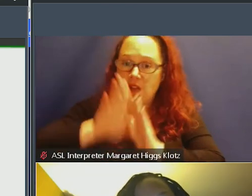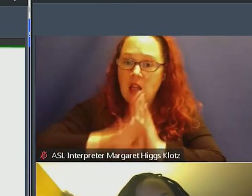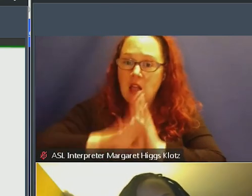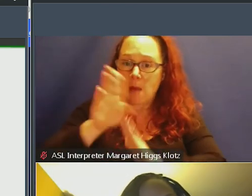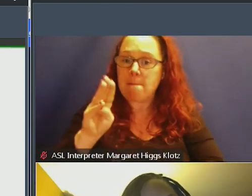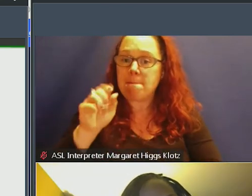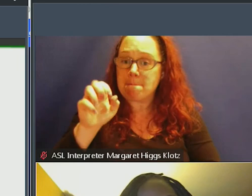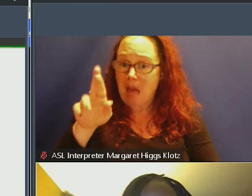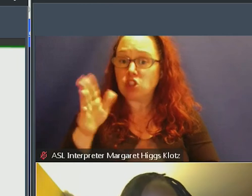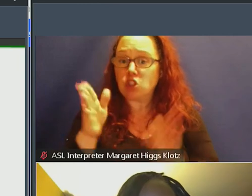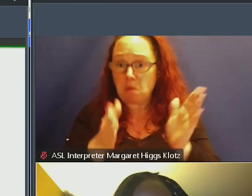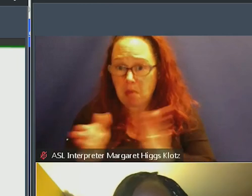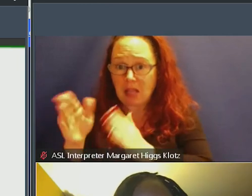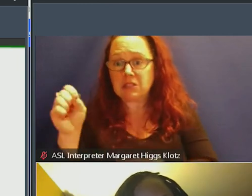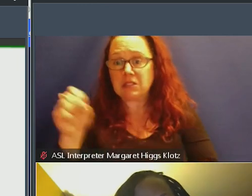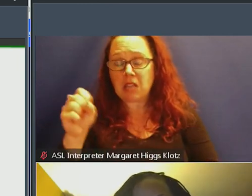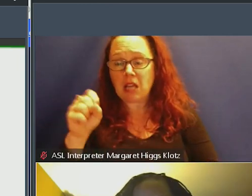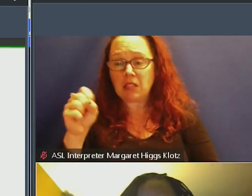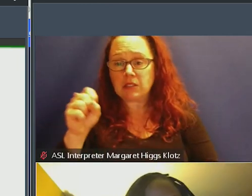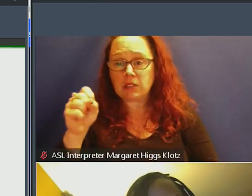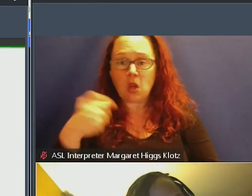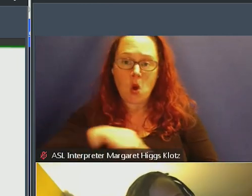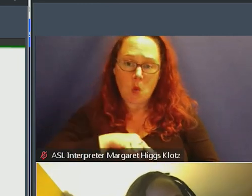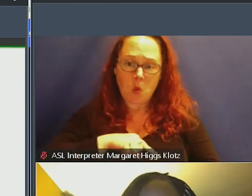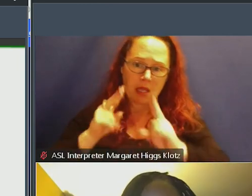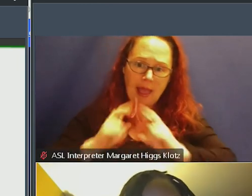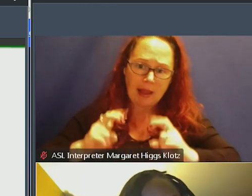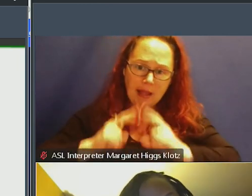We look at transportation, we look at environmental.